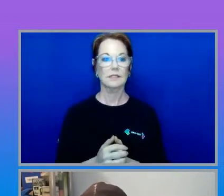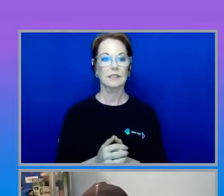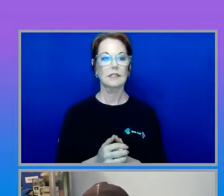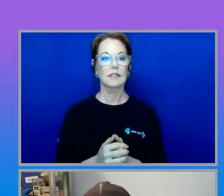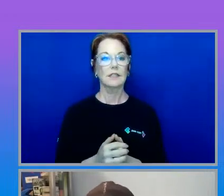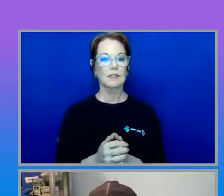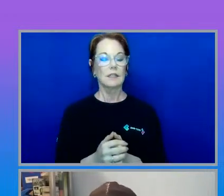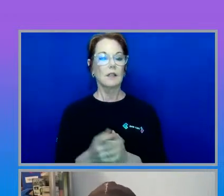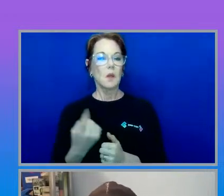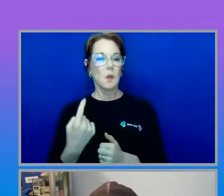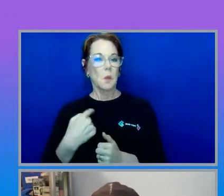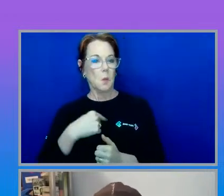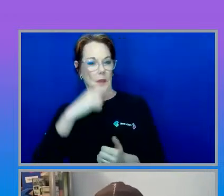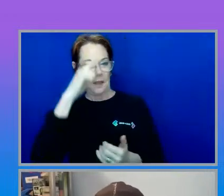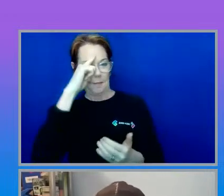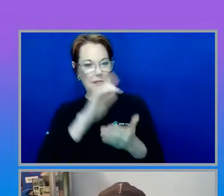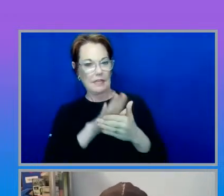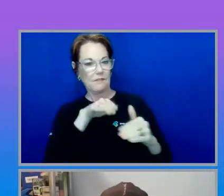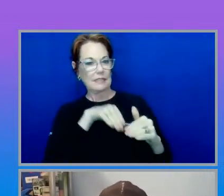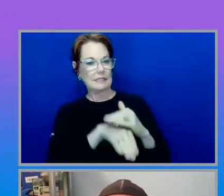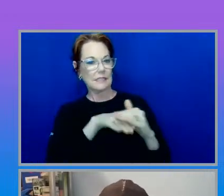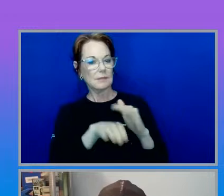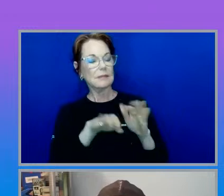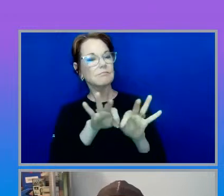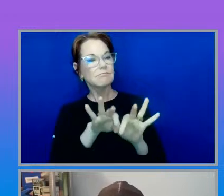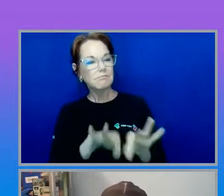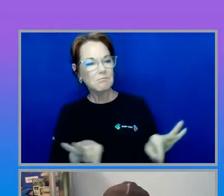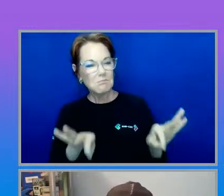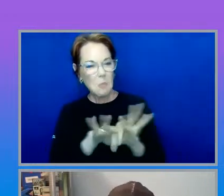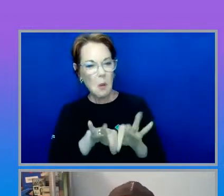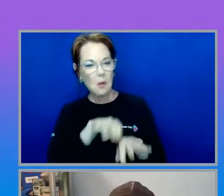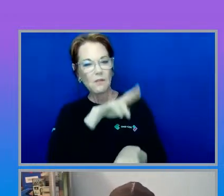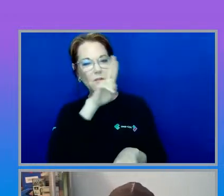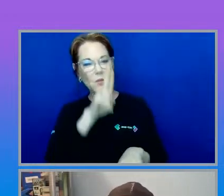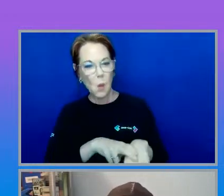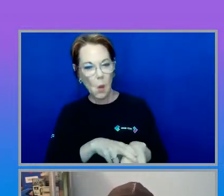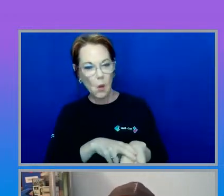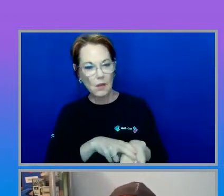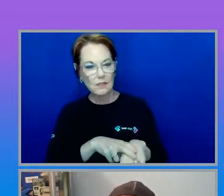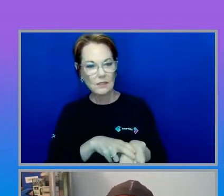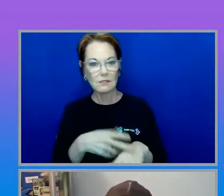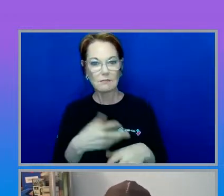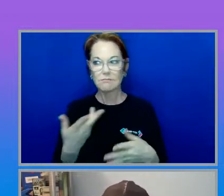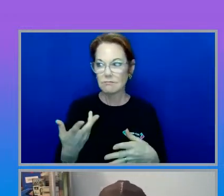believe that accessibility is